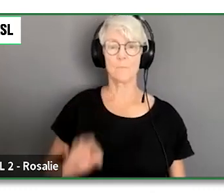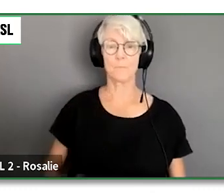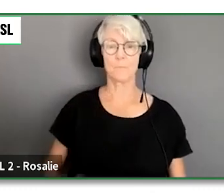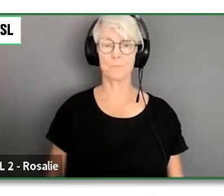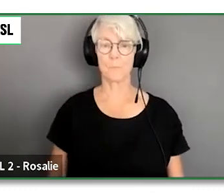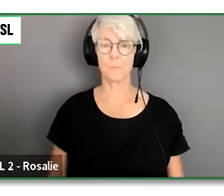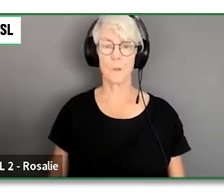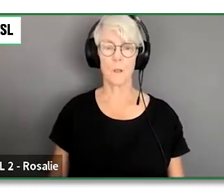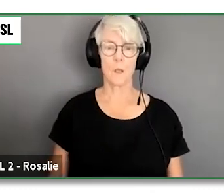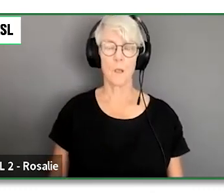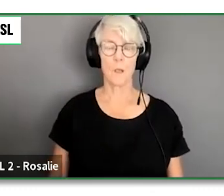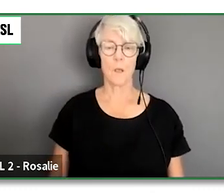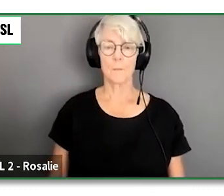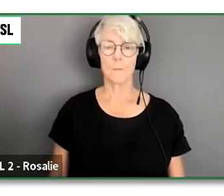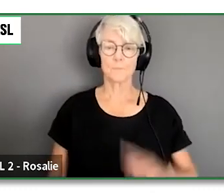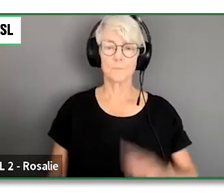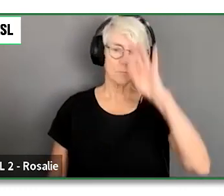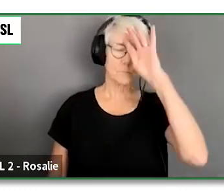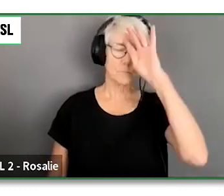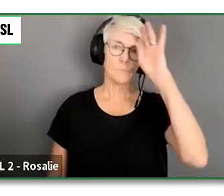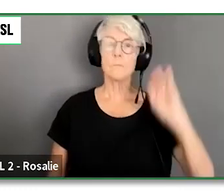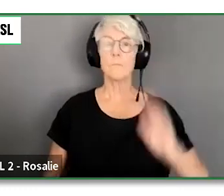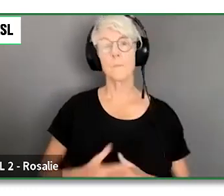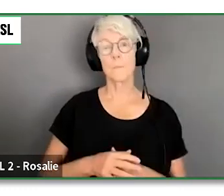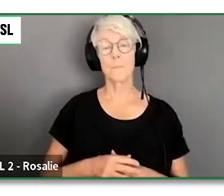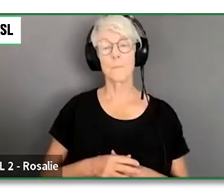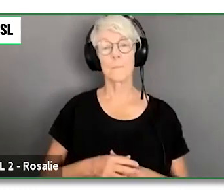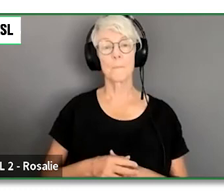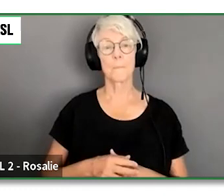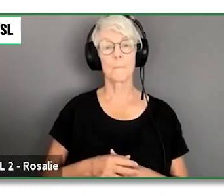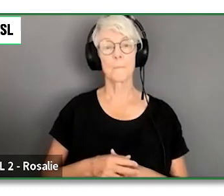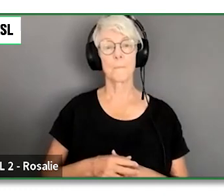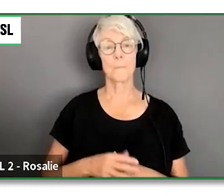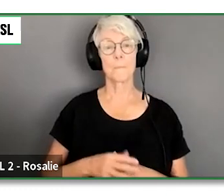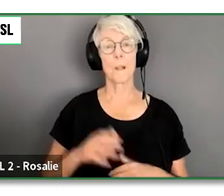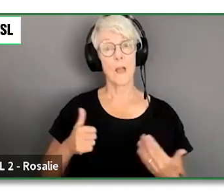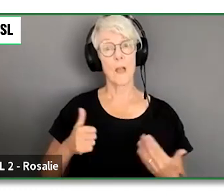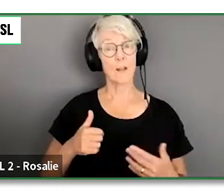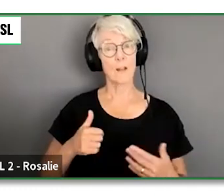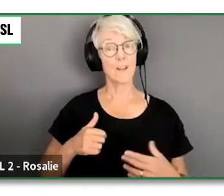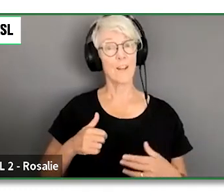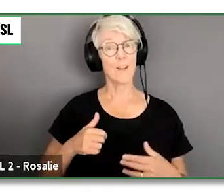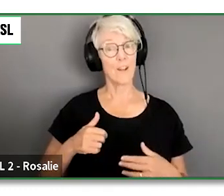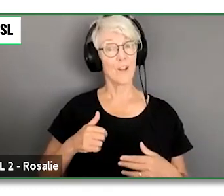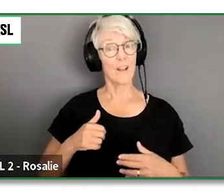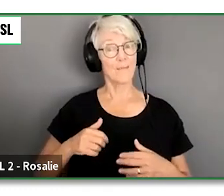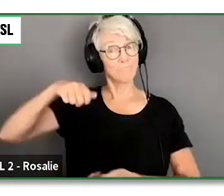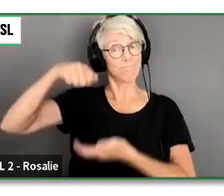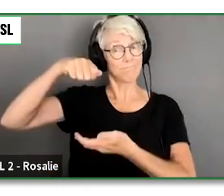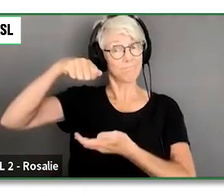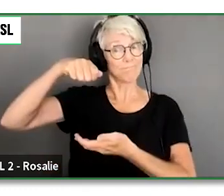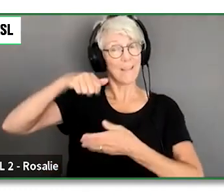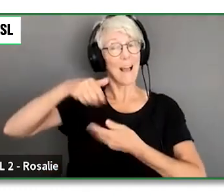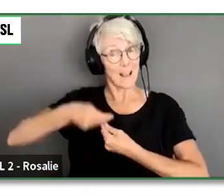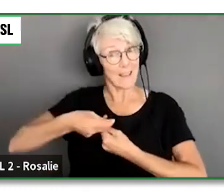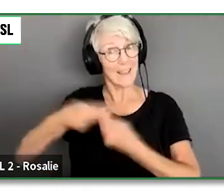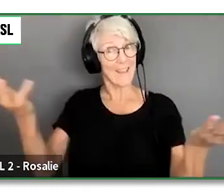Just a reminder that we have a fully accessible virtual goodie bag available on our website. The items featured in the goodie bag are